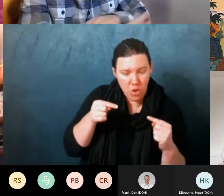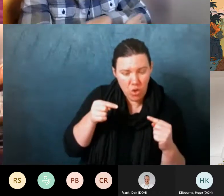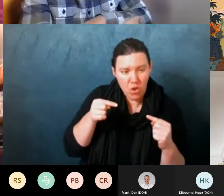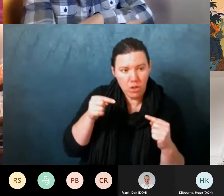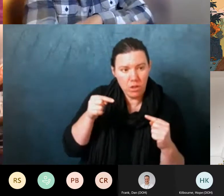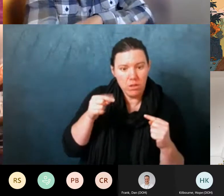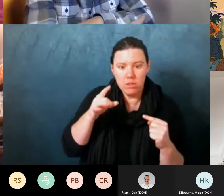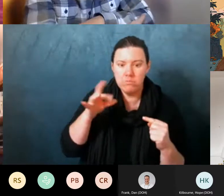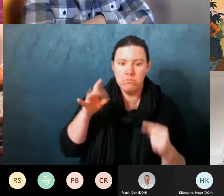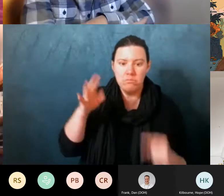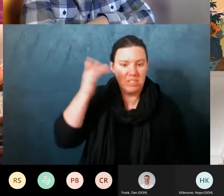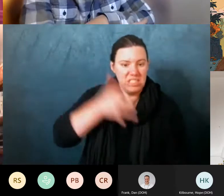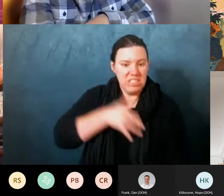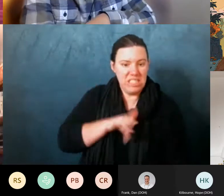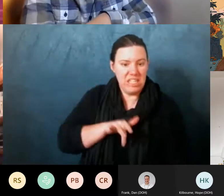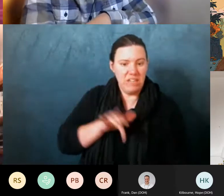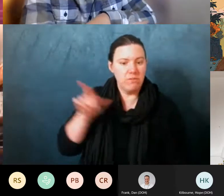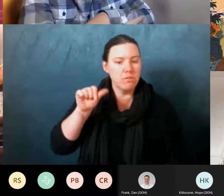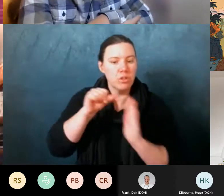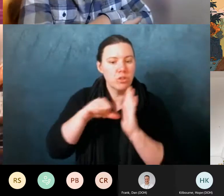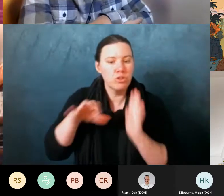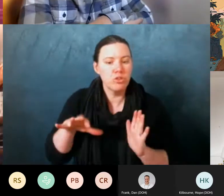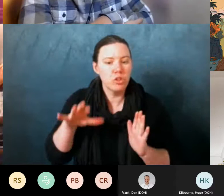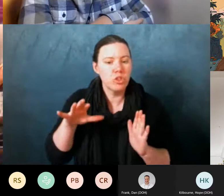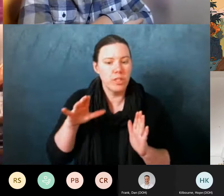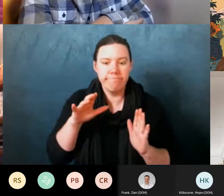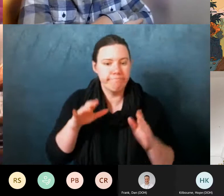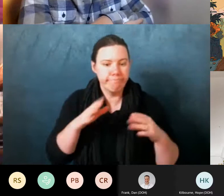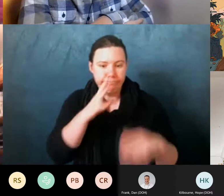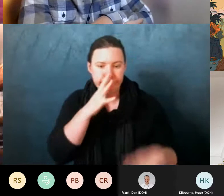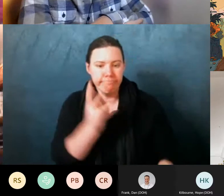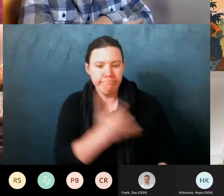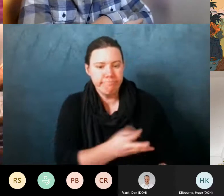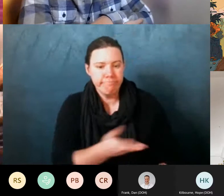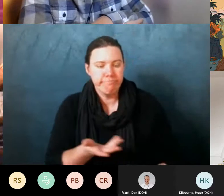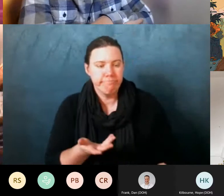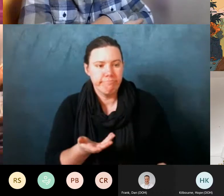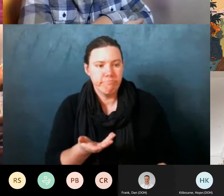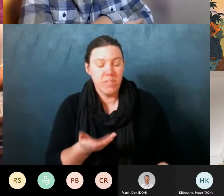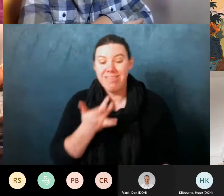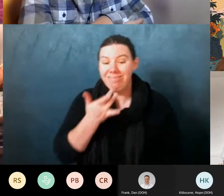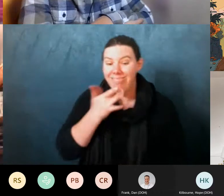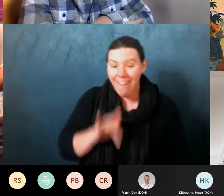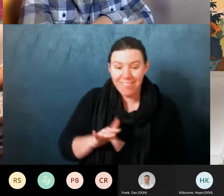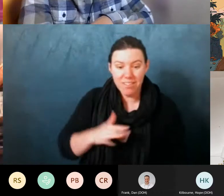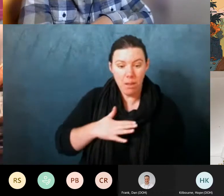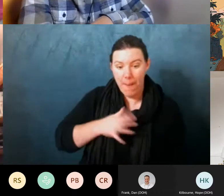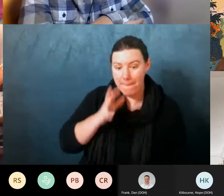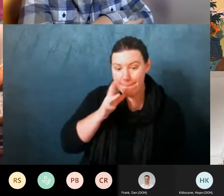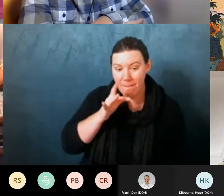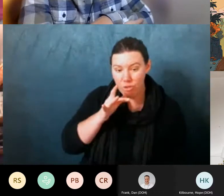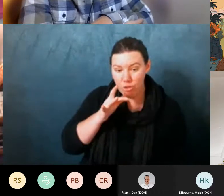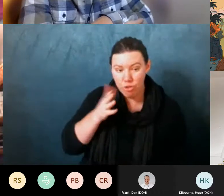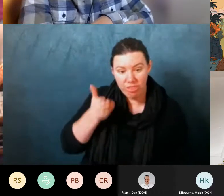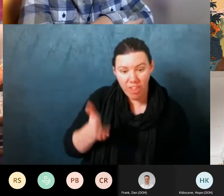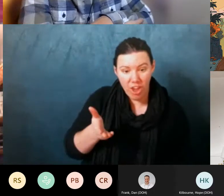She didn't listen to me. And thankfully my mother was in the room for the procedure and she had to actually kind of get aggressive